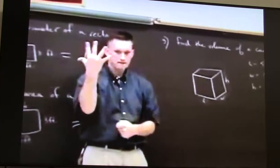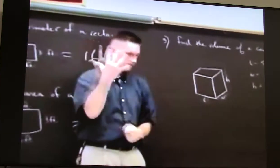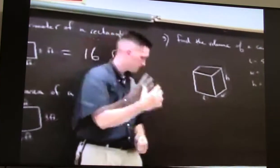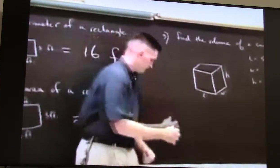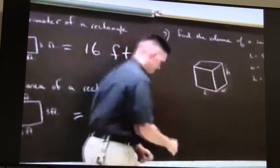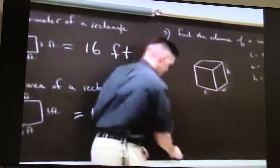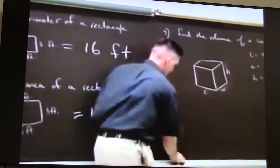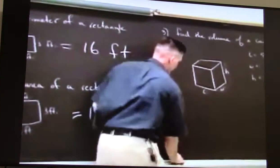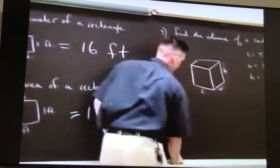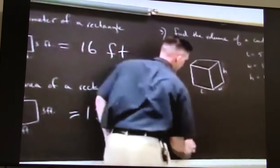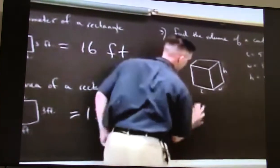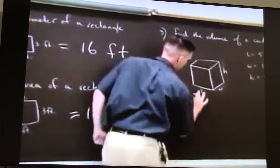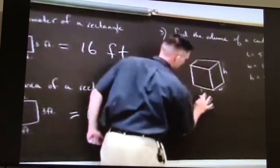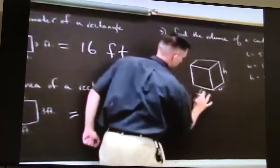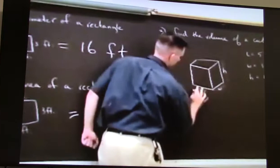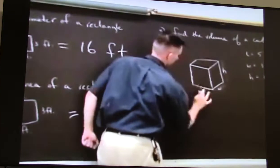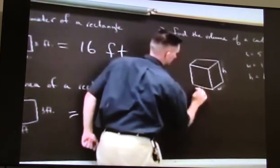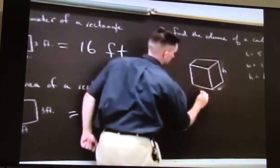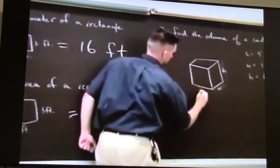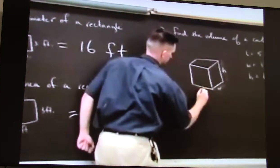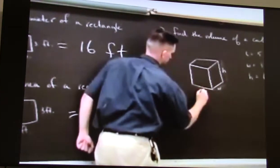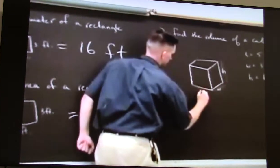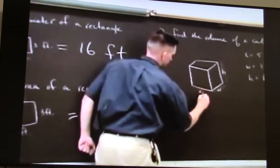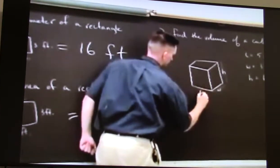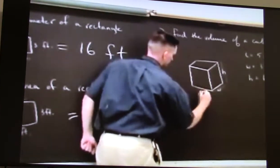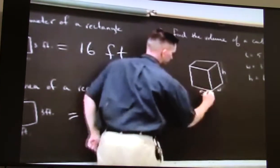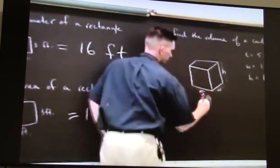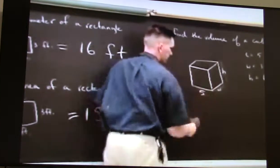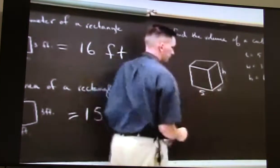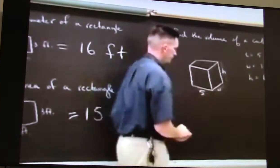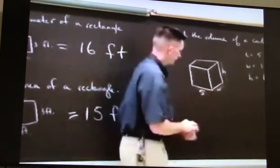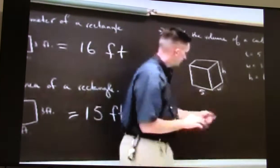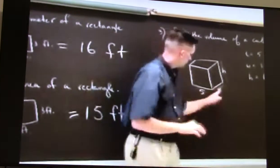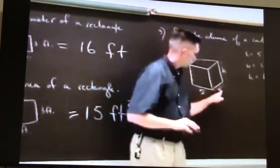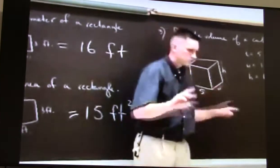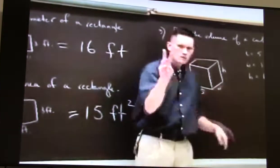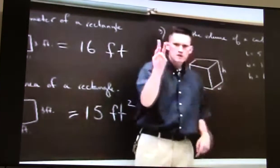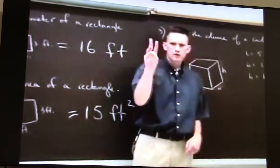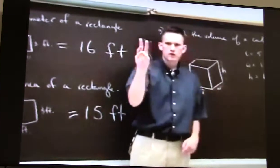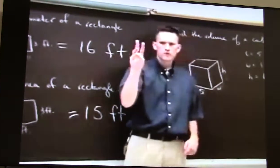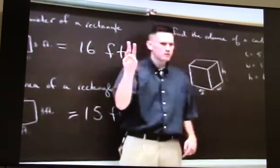so you change the length labeling to 5.